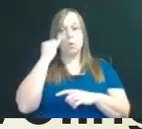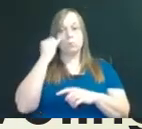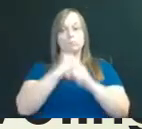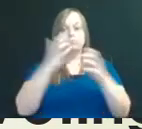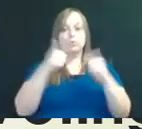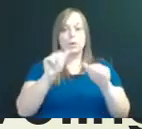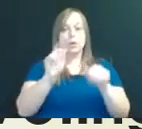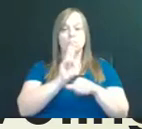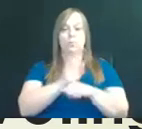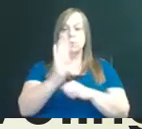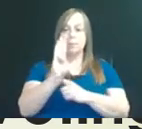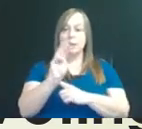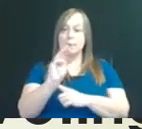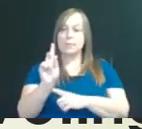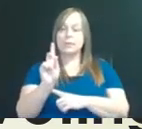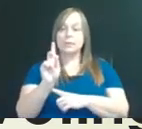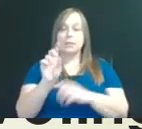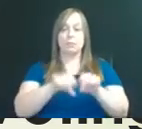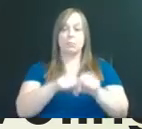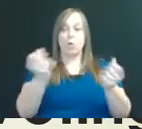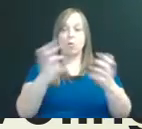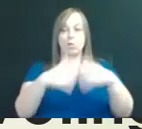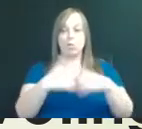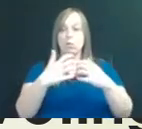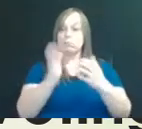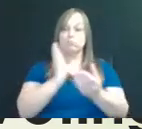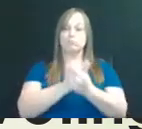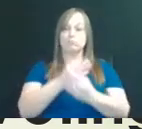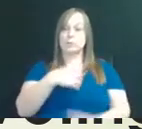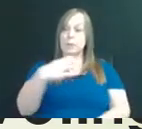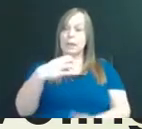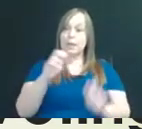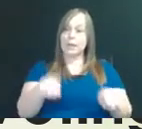the ballot marking device and it's broken, you can file a complaint on behalf of voters